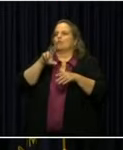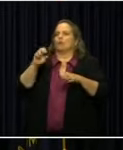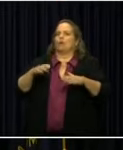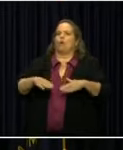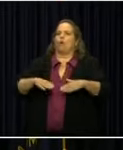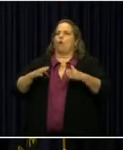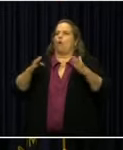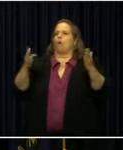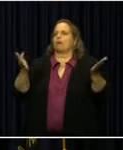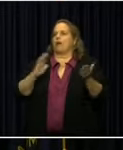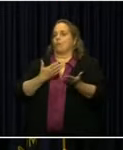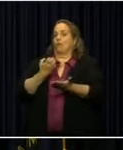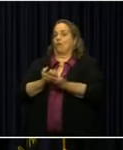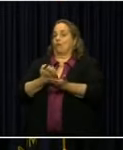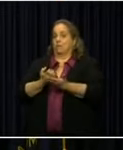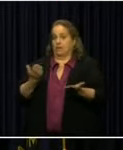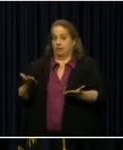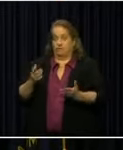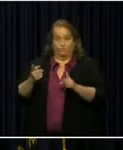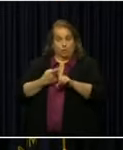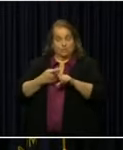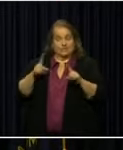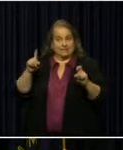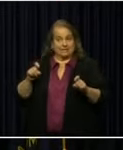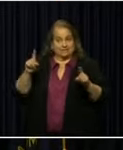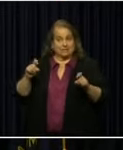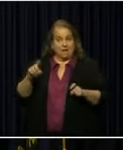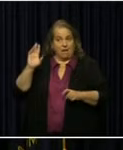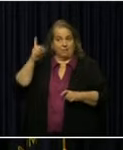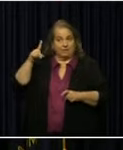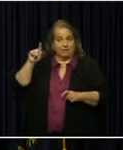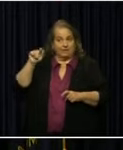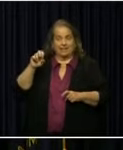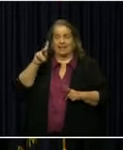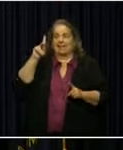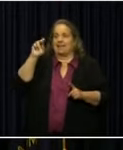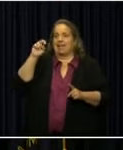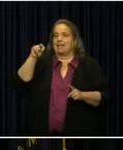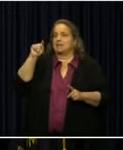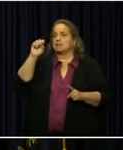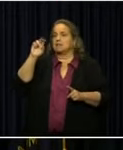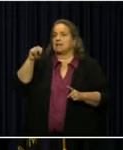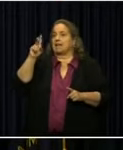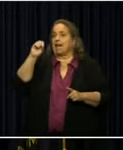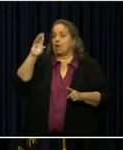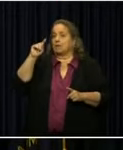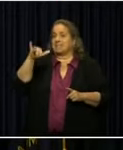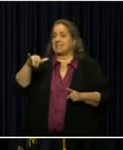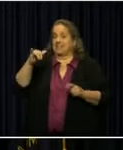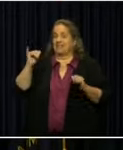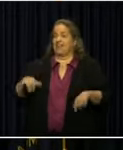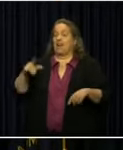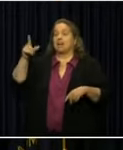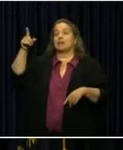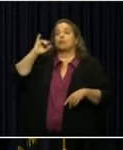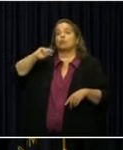SOUTH-CENTRAL, SOUTHERN KENTUCKY AND PIKEVILLE AND EASTERN KENTUCKY. LET'S MAKE SURE YOU CAN SIGN UP